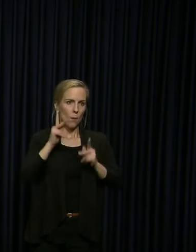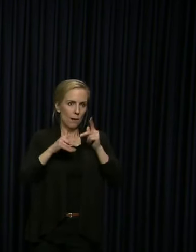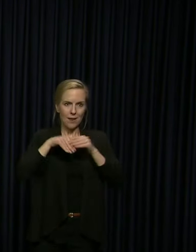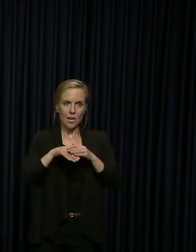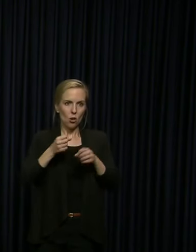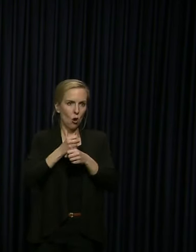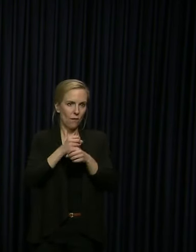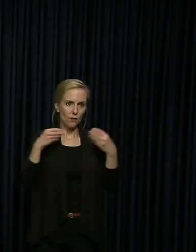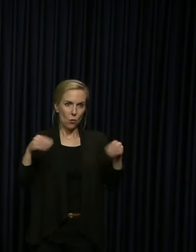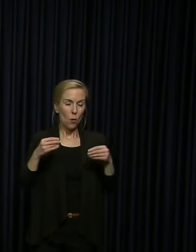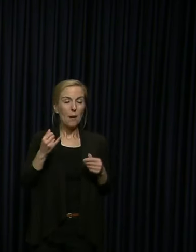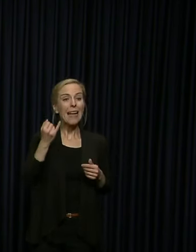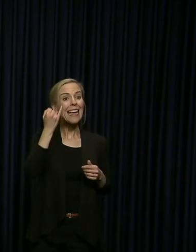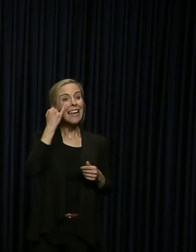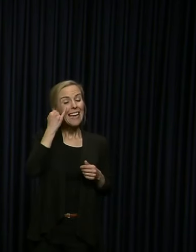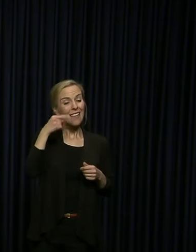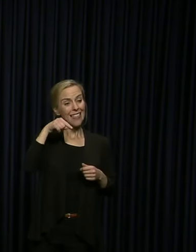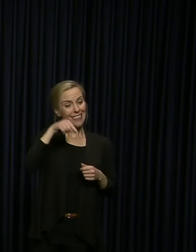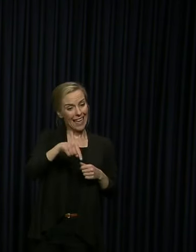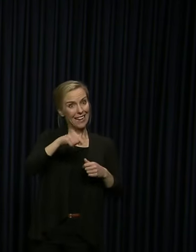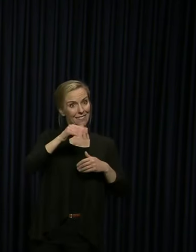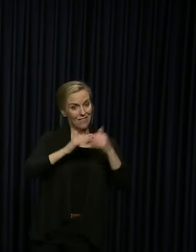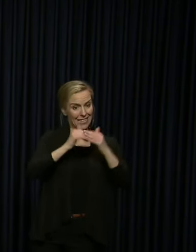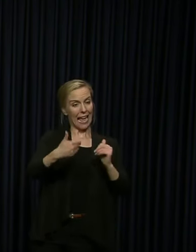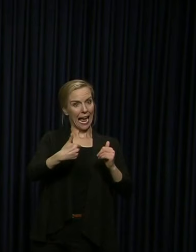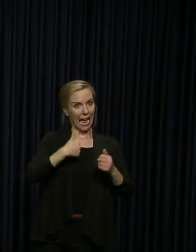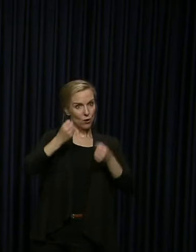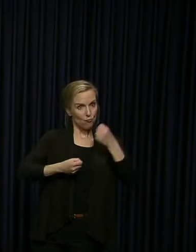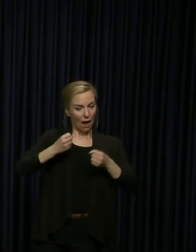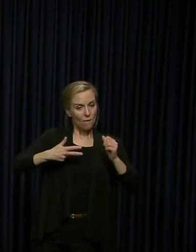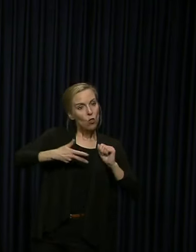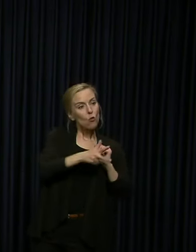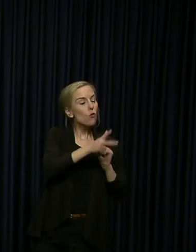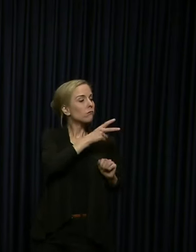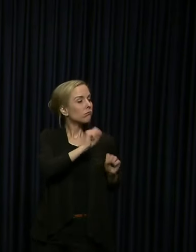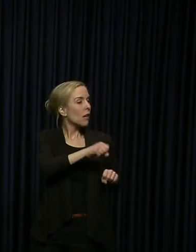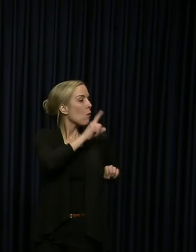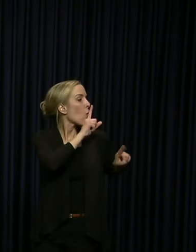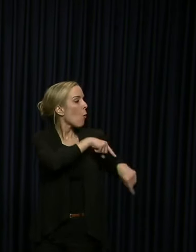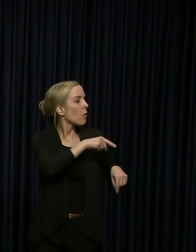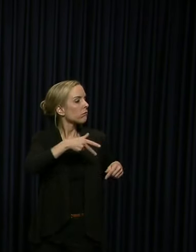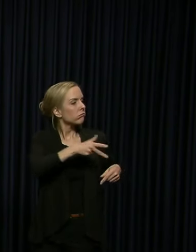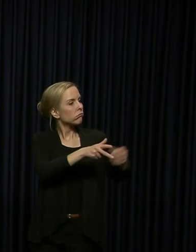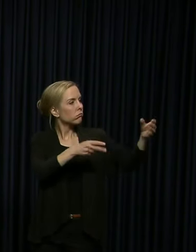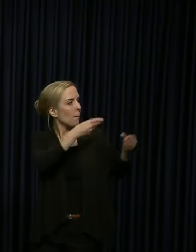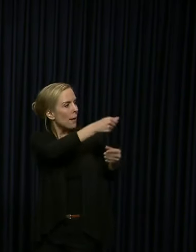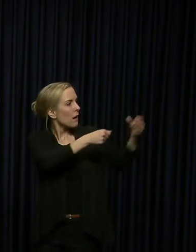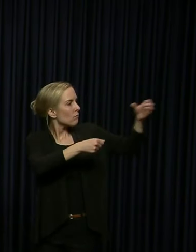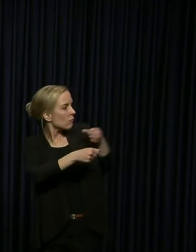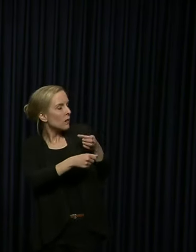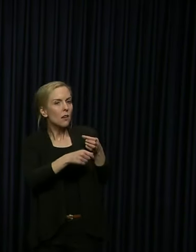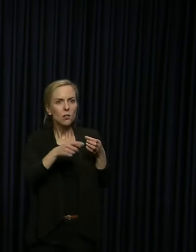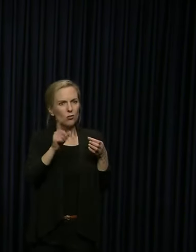SERVICE, THAT'S A SEC DIFFERENT SITUATION WHERE I THINK THAT WE